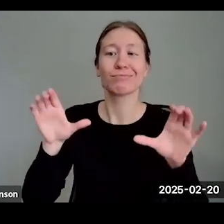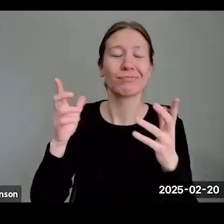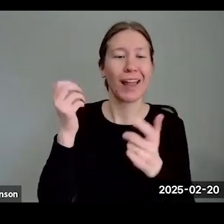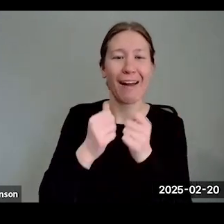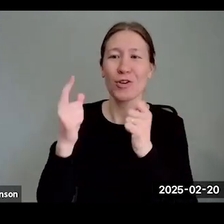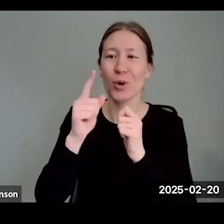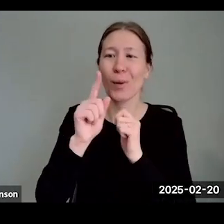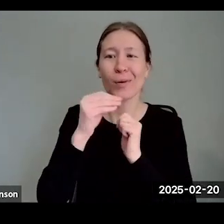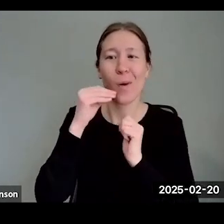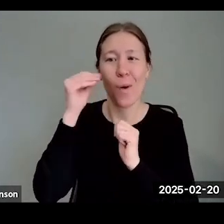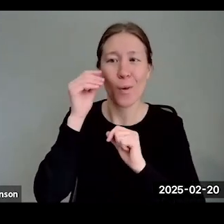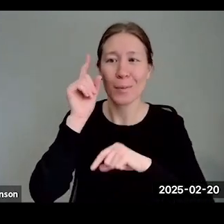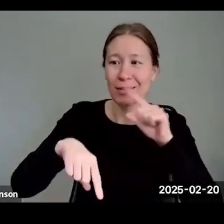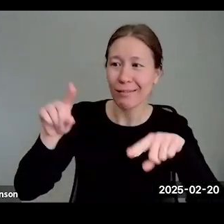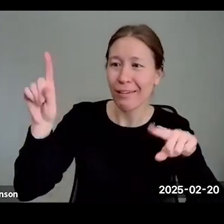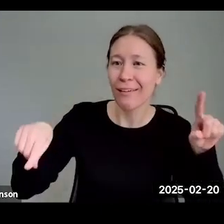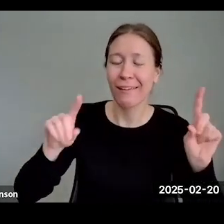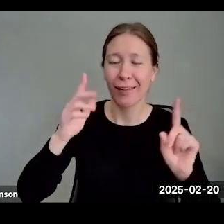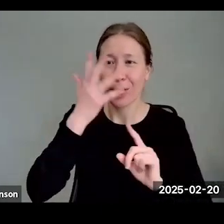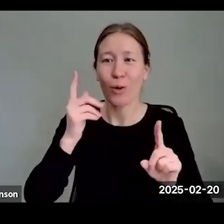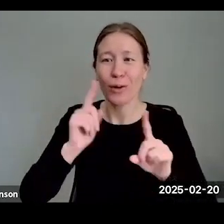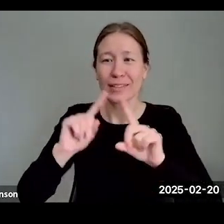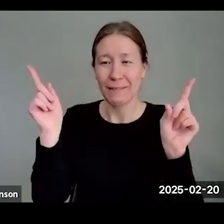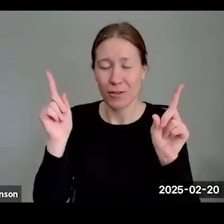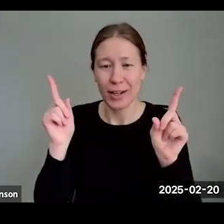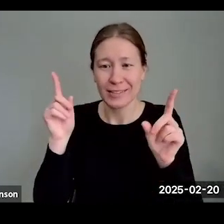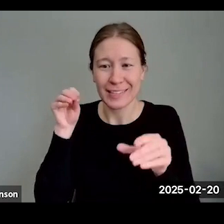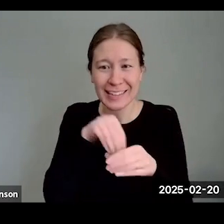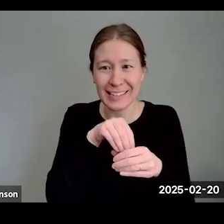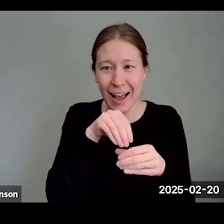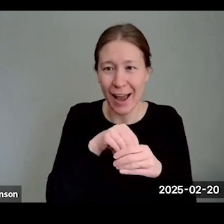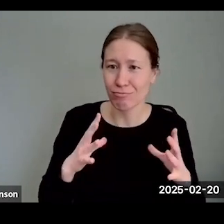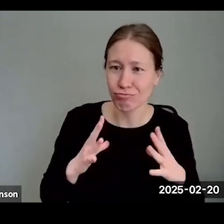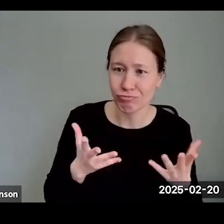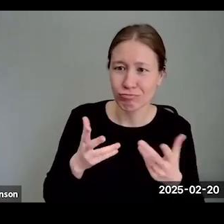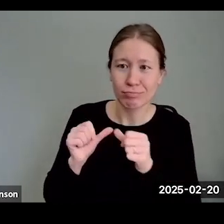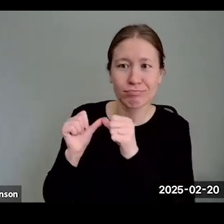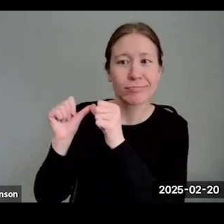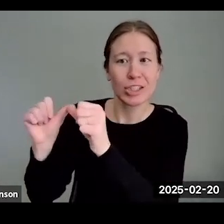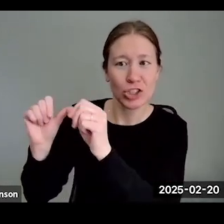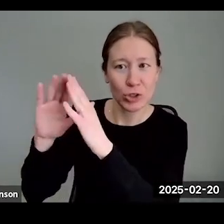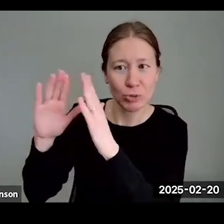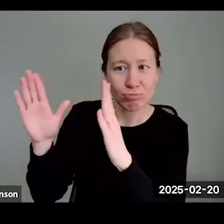and we all have different elements within our own. And then lastly, would the home be fundamentally altered